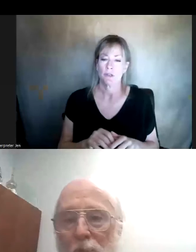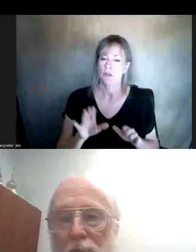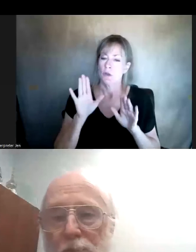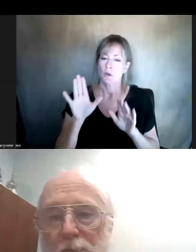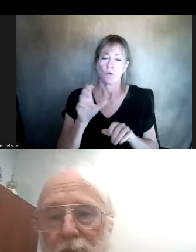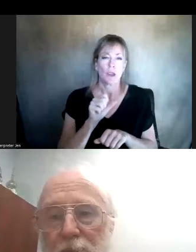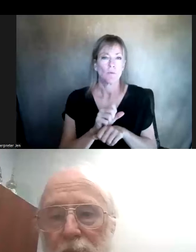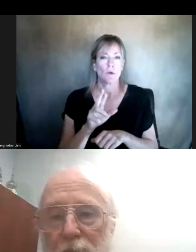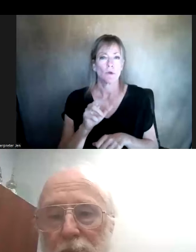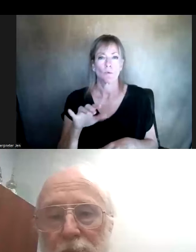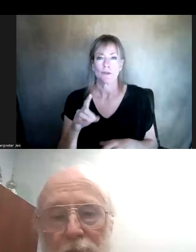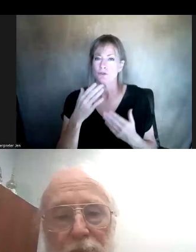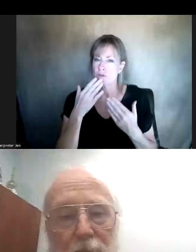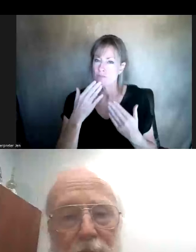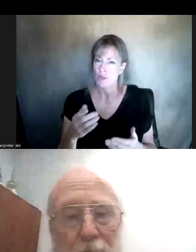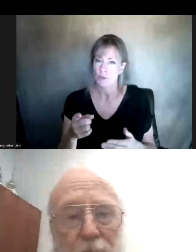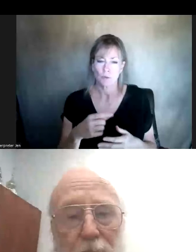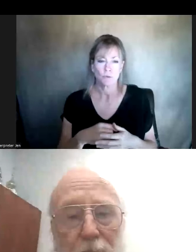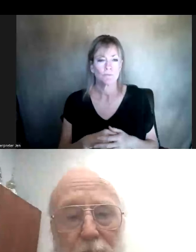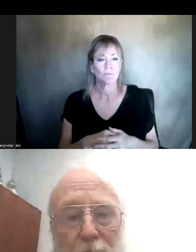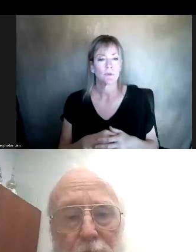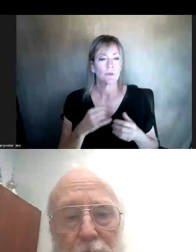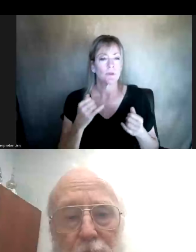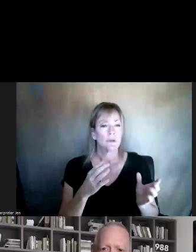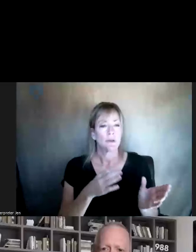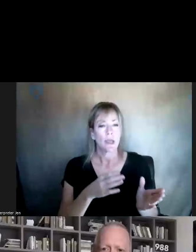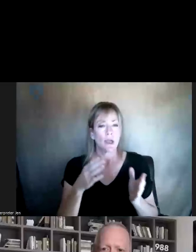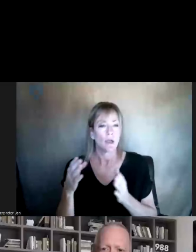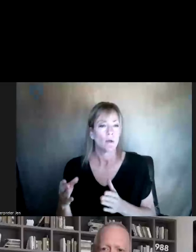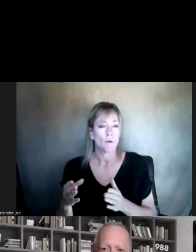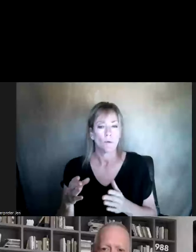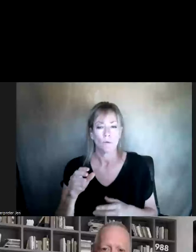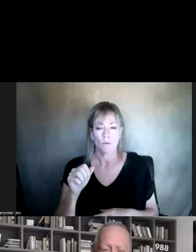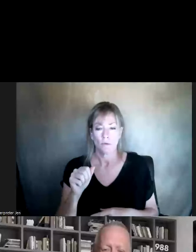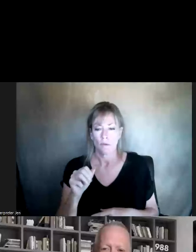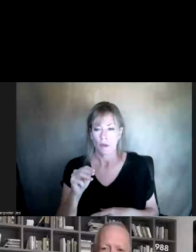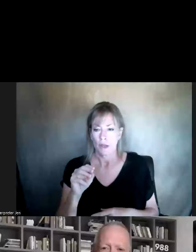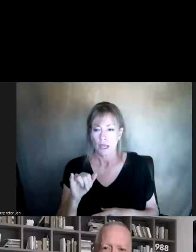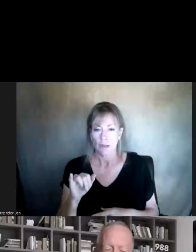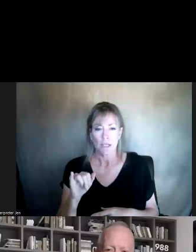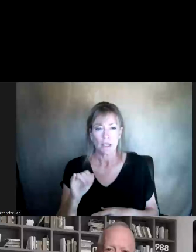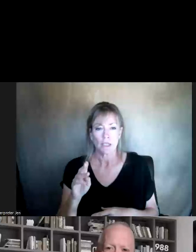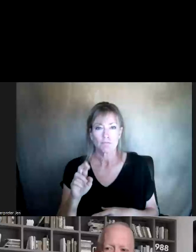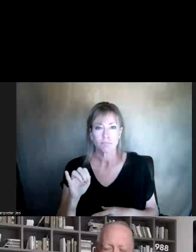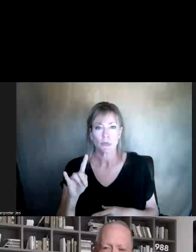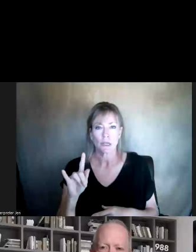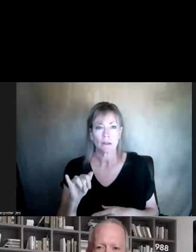: THANK YOU SO MUCH. LET'S GO TO AMY AND THE NASMHPD UPDATE.